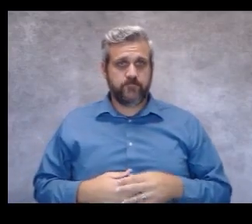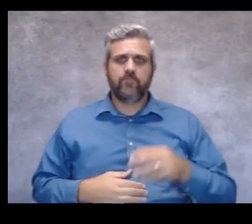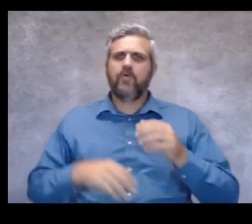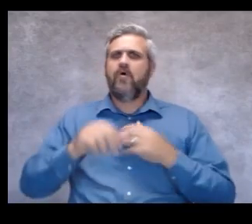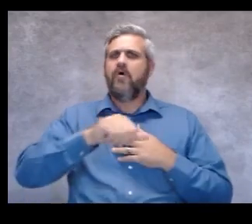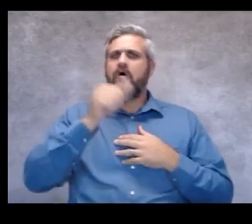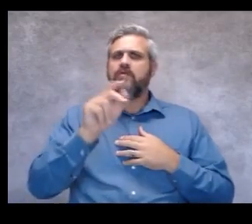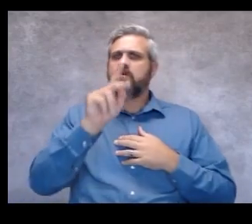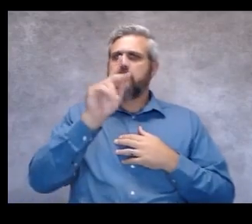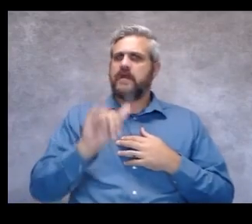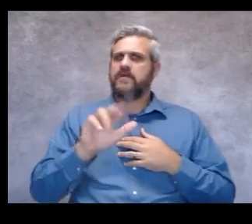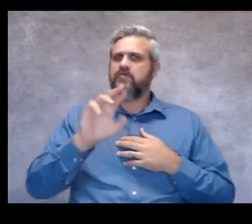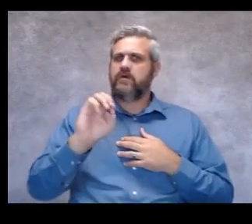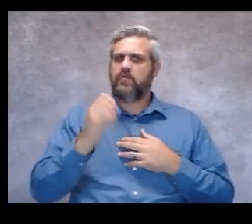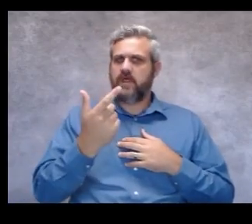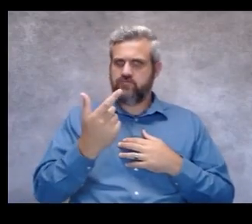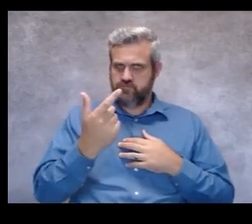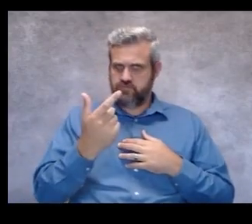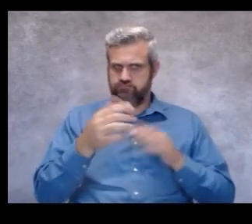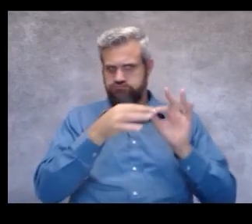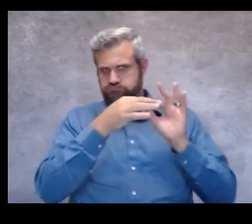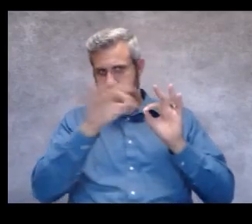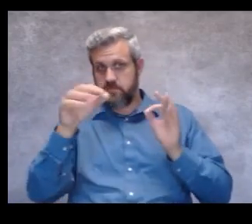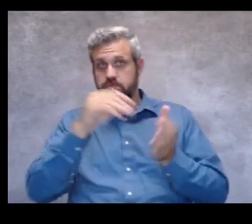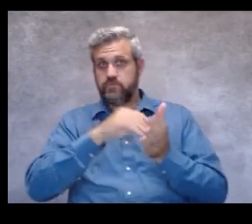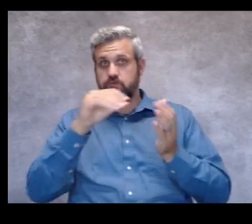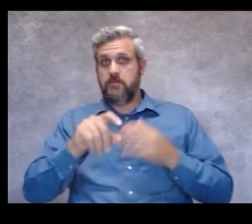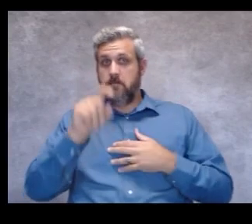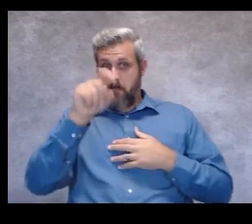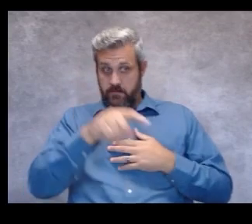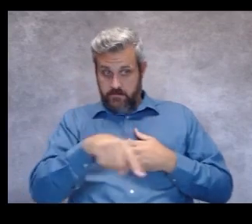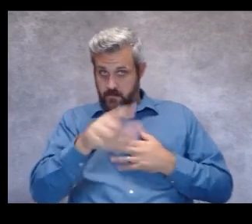is another Kentucky regulation that states students must be provided